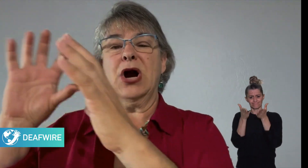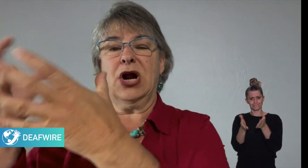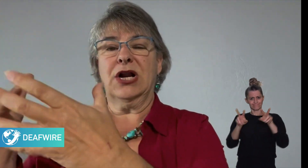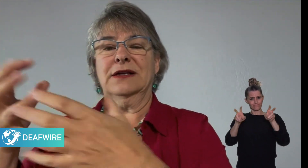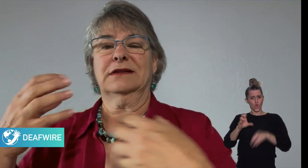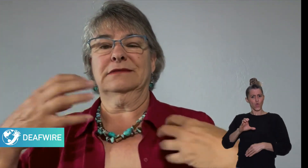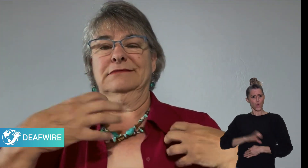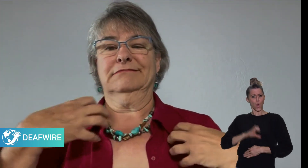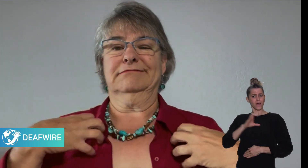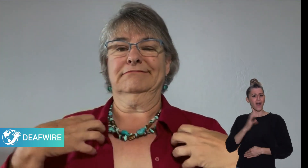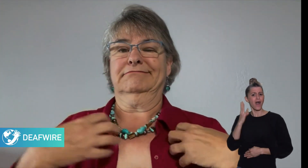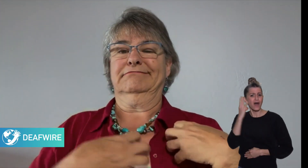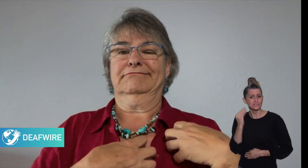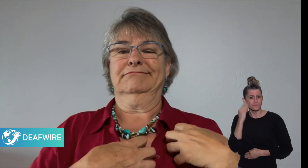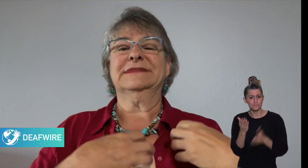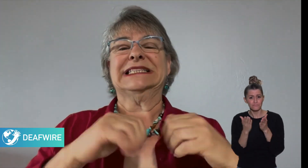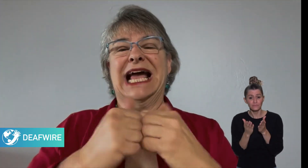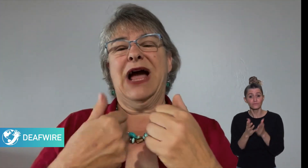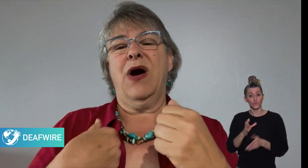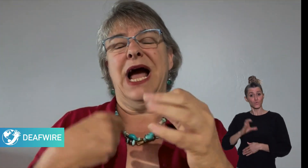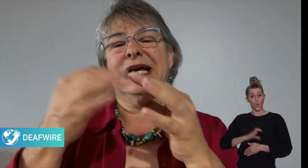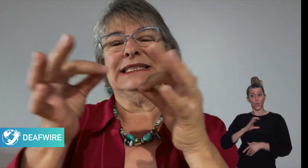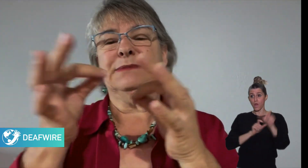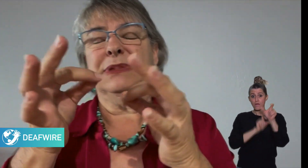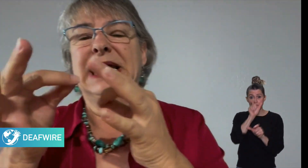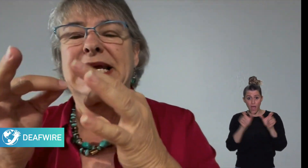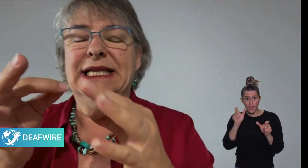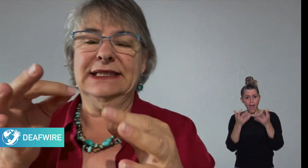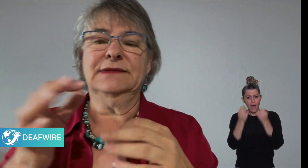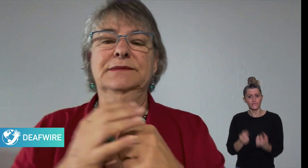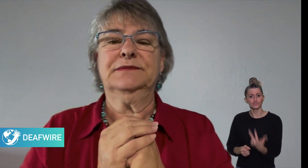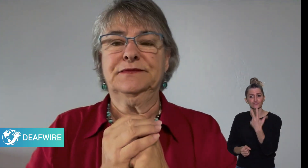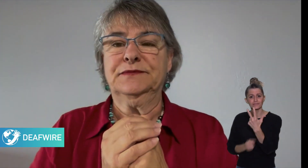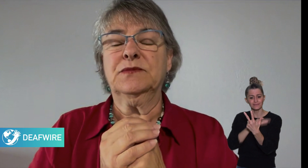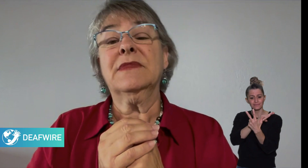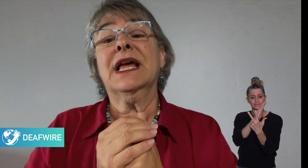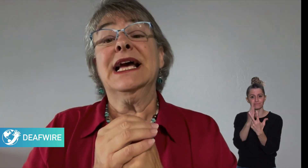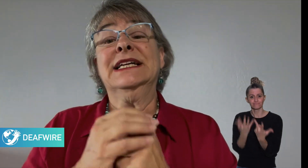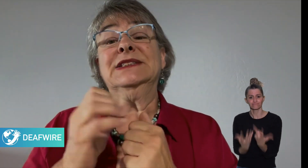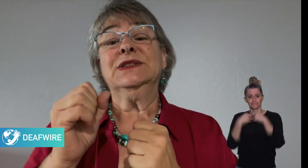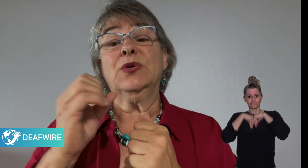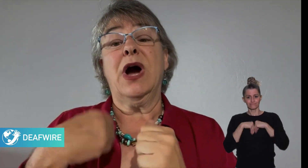a Deaf Part, a Hearing Part, and a CODA Part. This is how